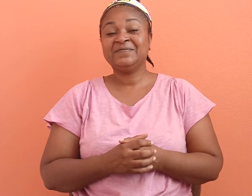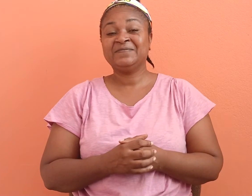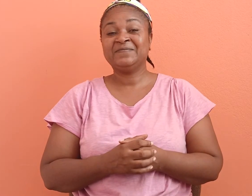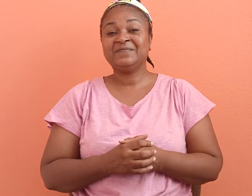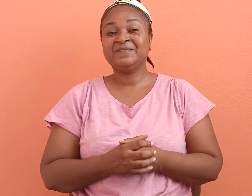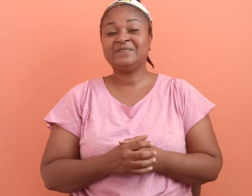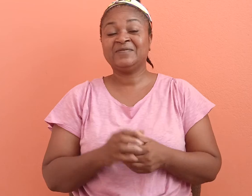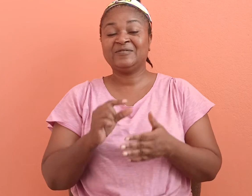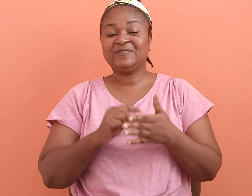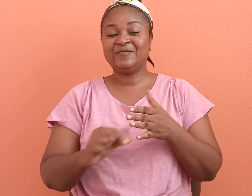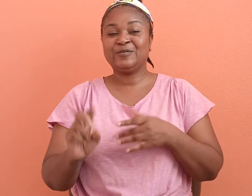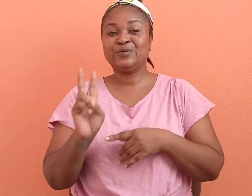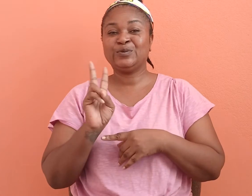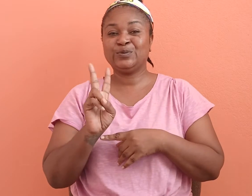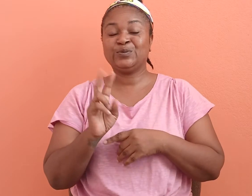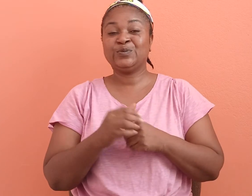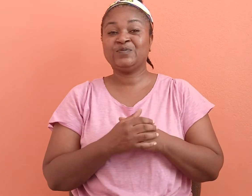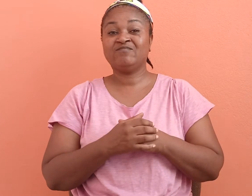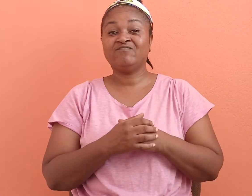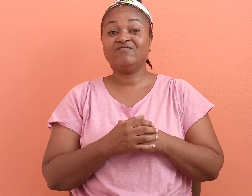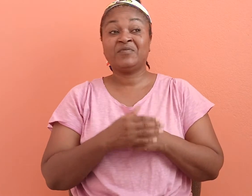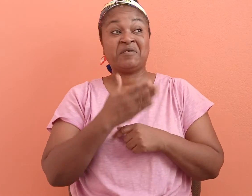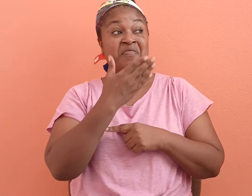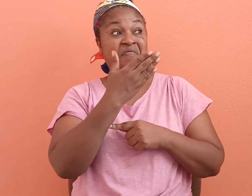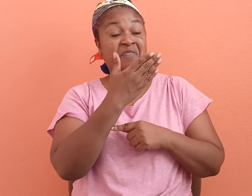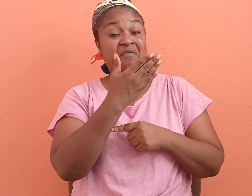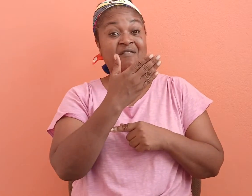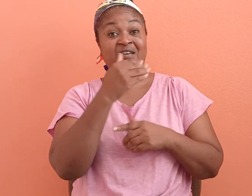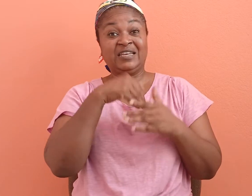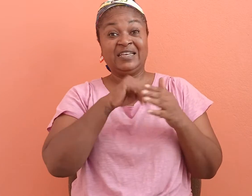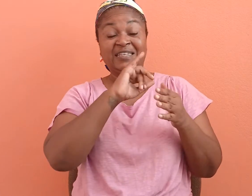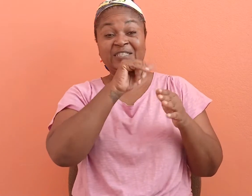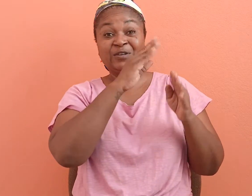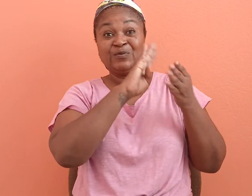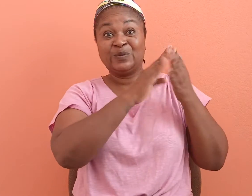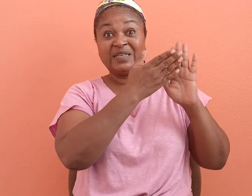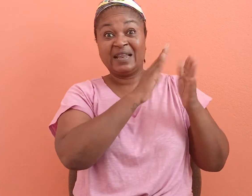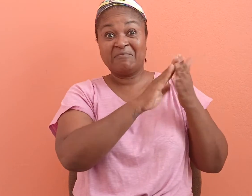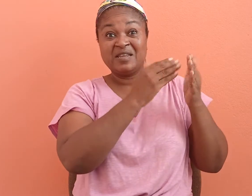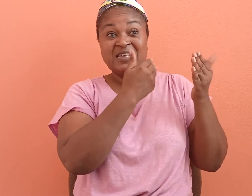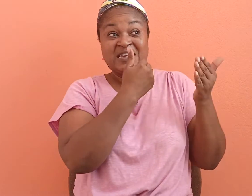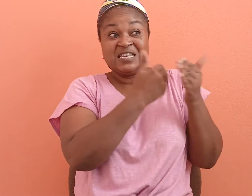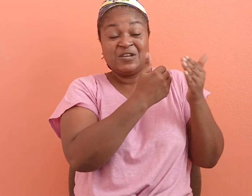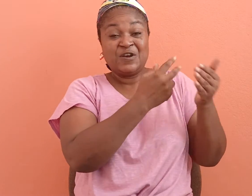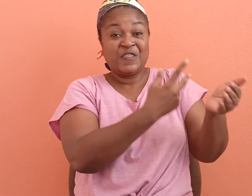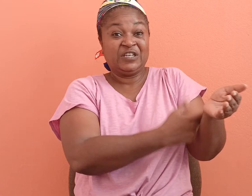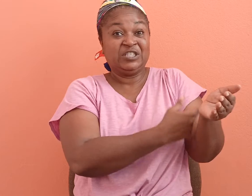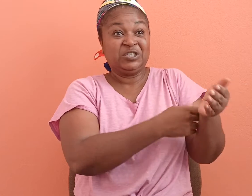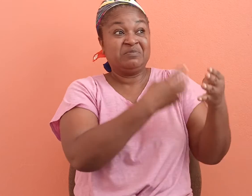2 In Jerusalem near the Sheep Gate in the north